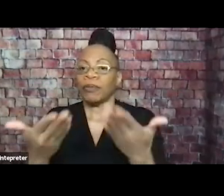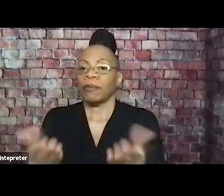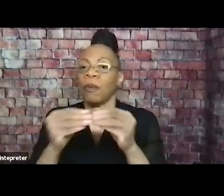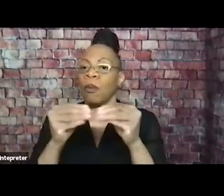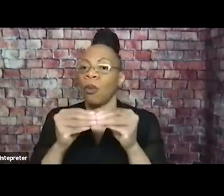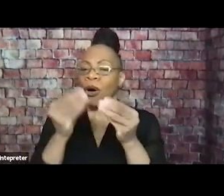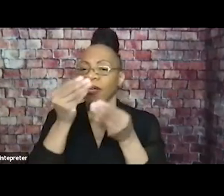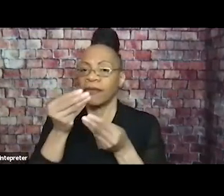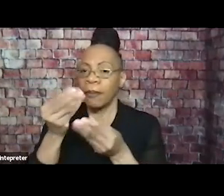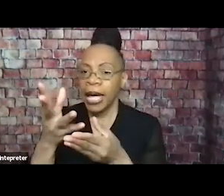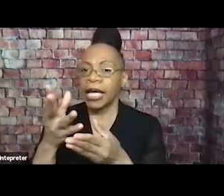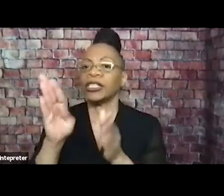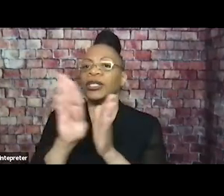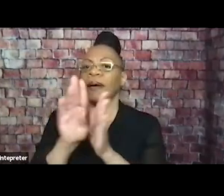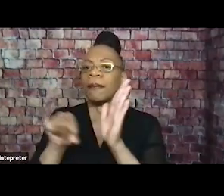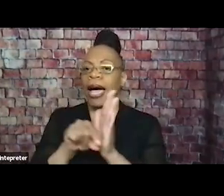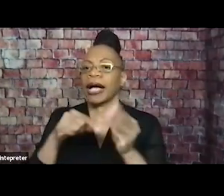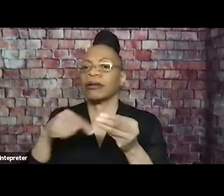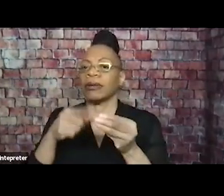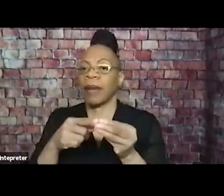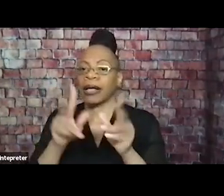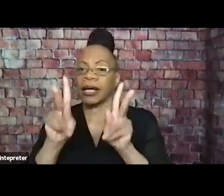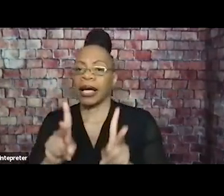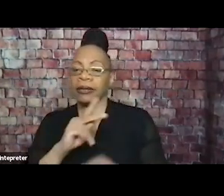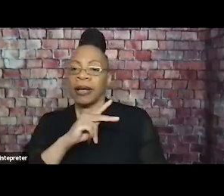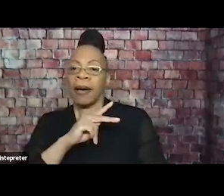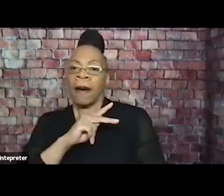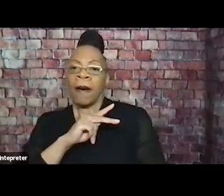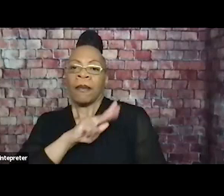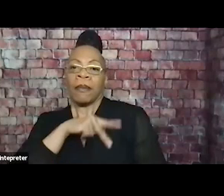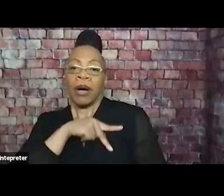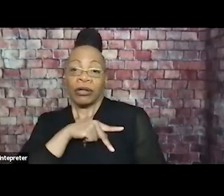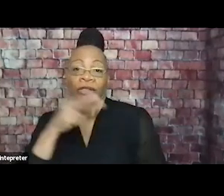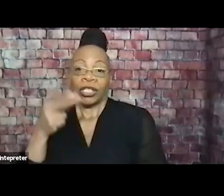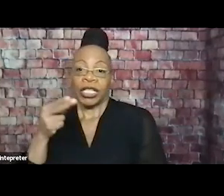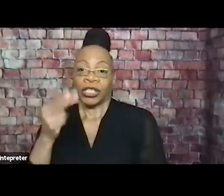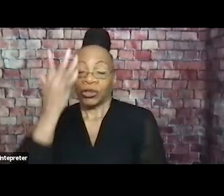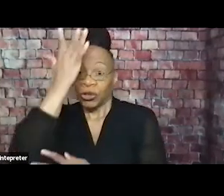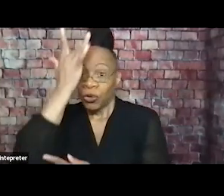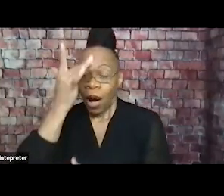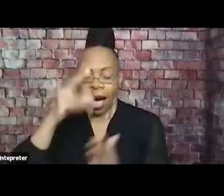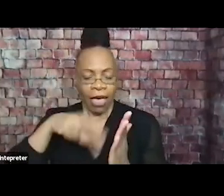and background about their personal history so that the reader can have a better understanding of how their life events